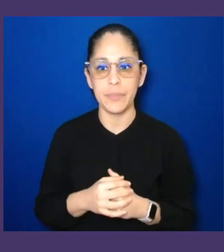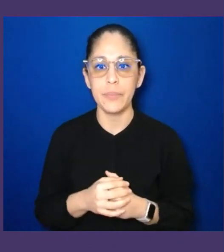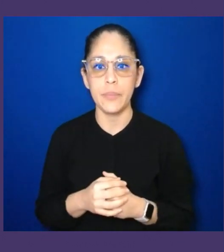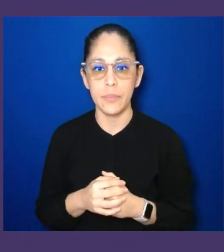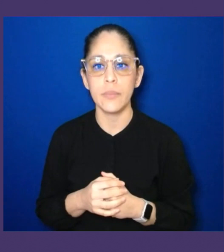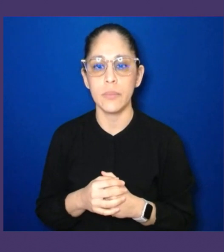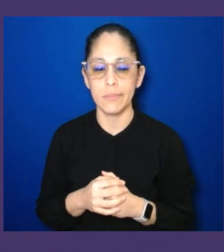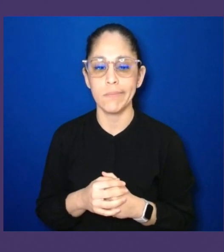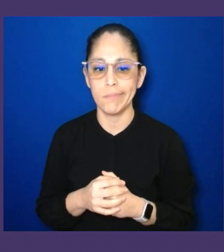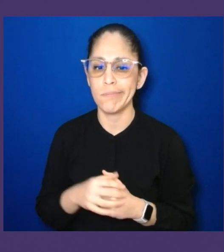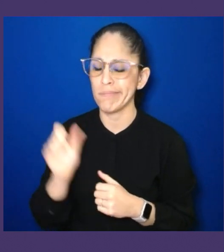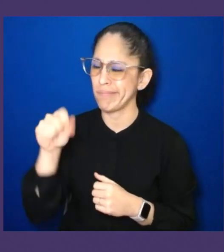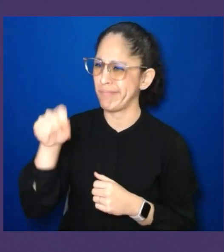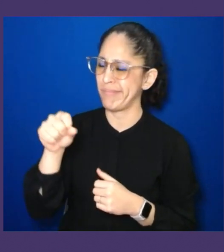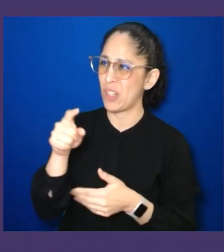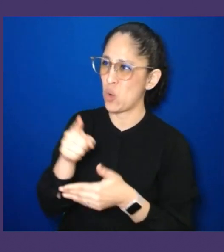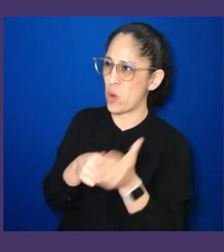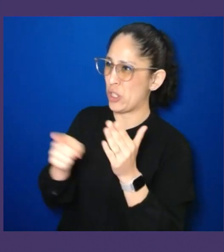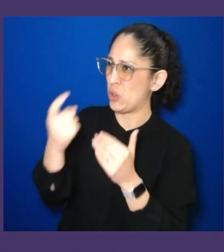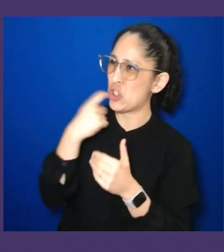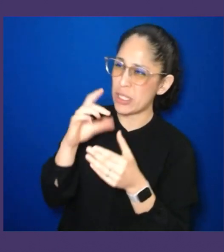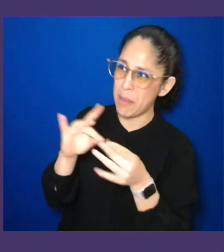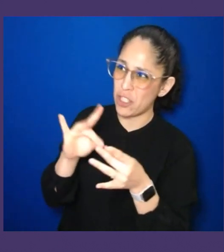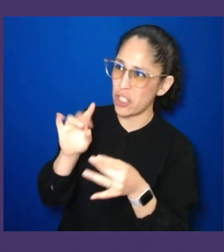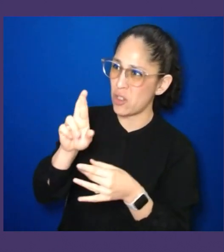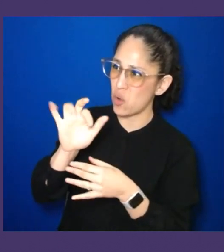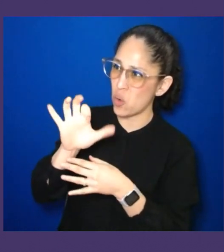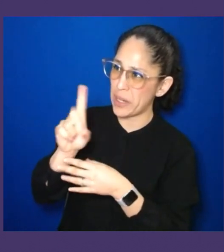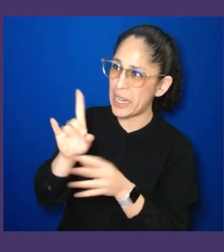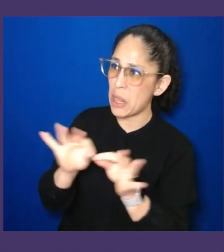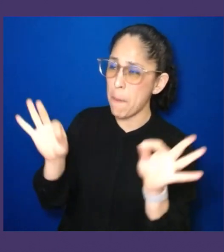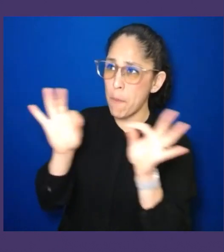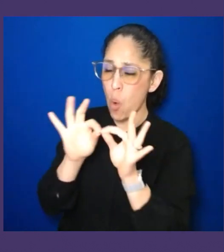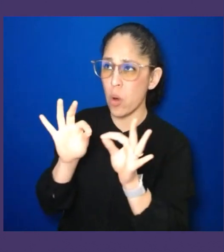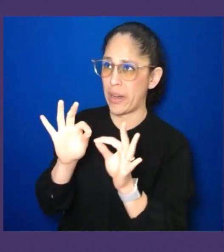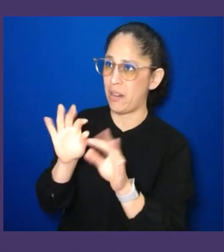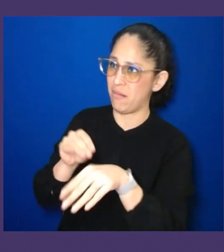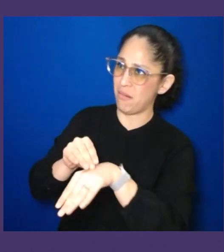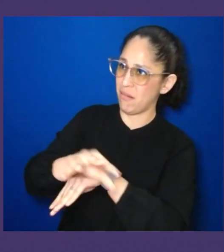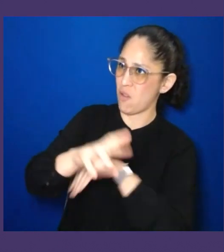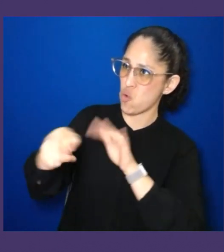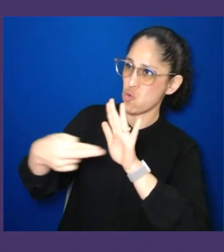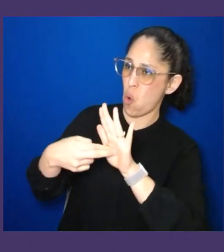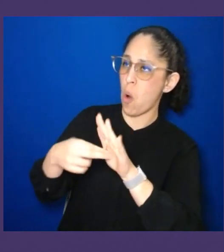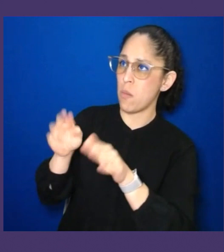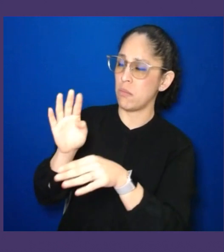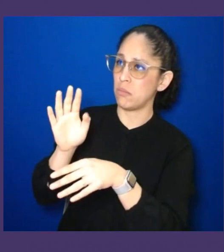Reid, and the important role that the private sector has to play, and also go back, though, to something that Jordan referenced,